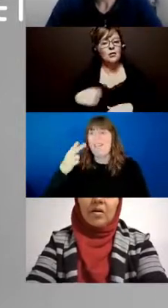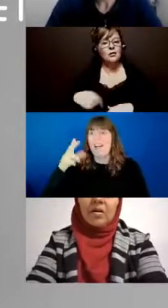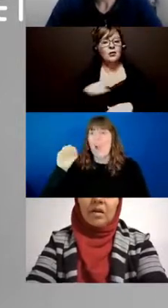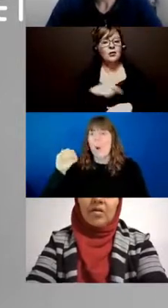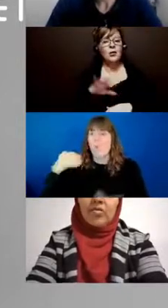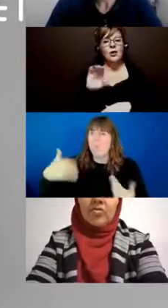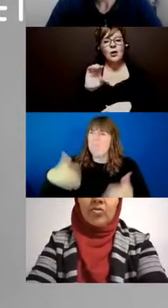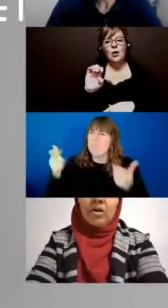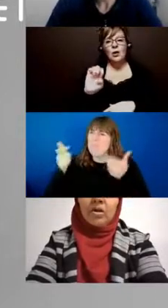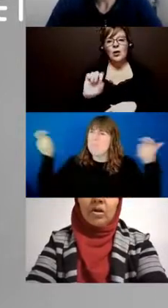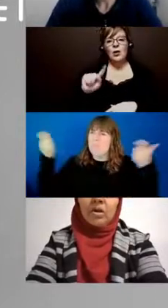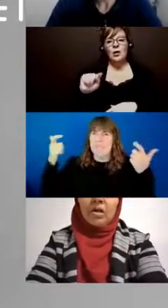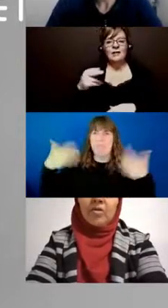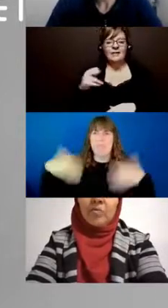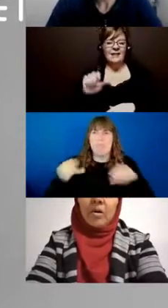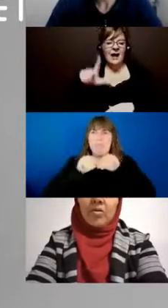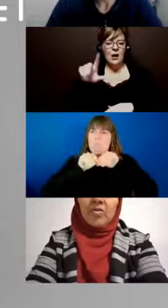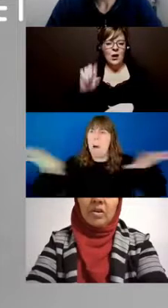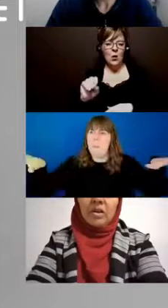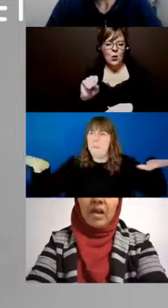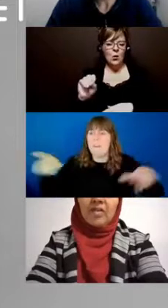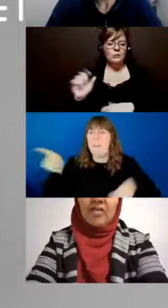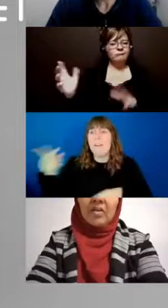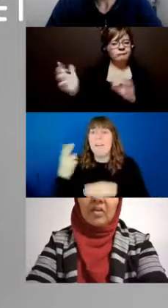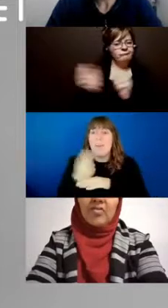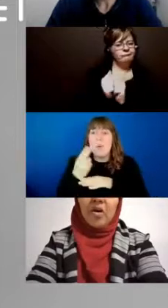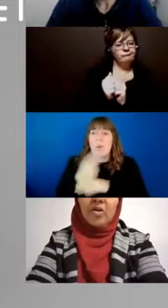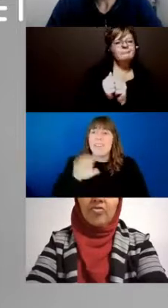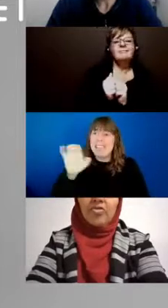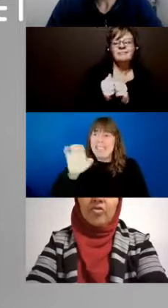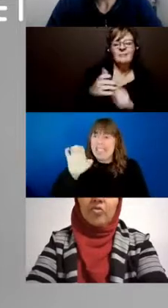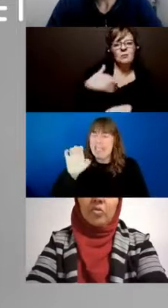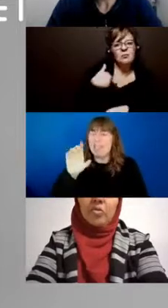they use a democracy and technology tools